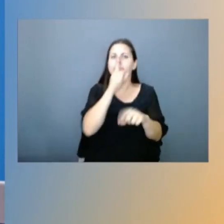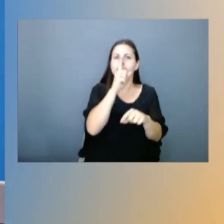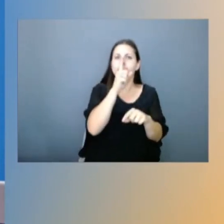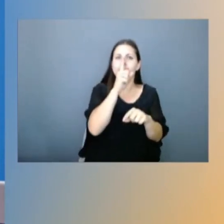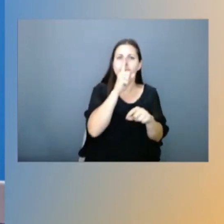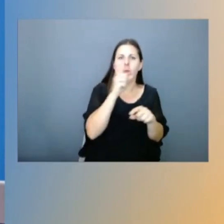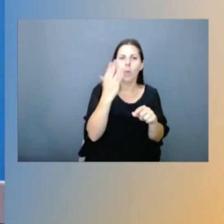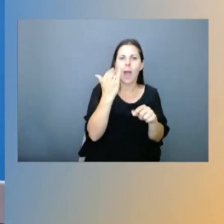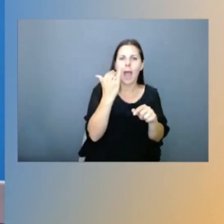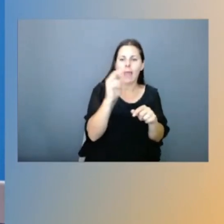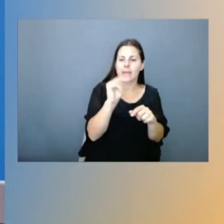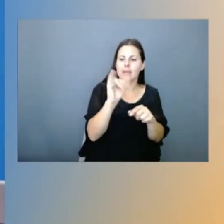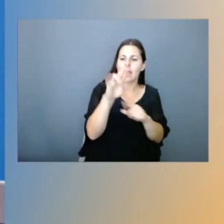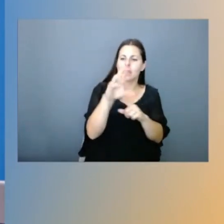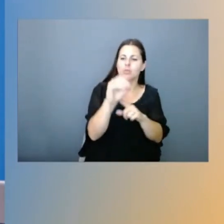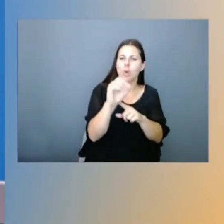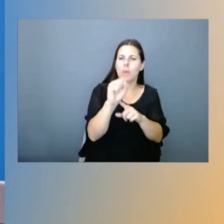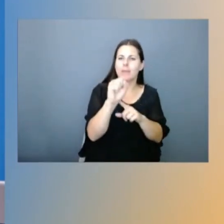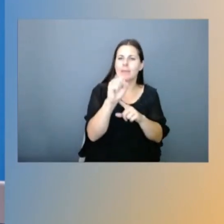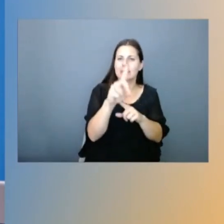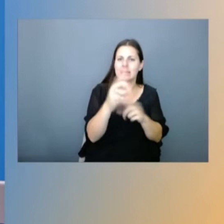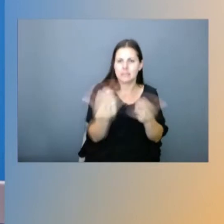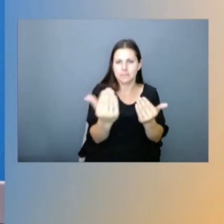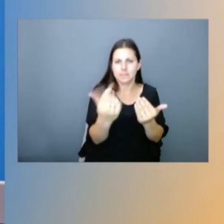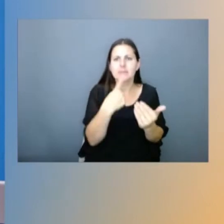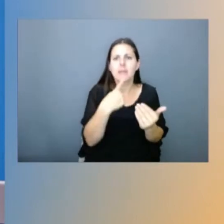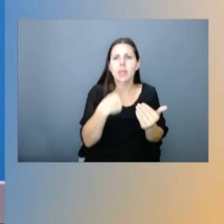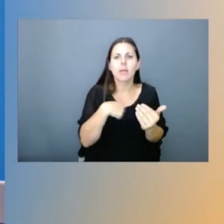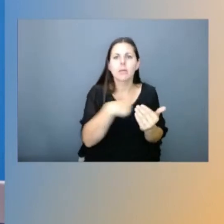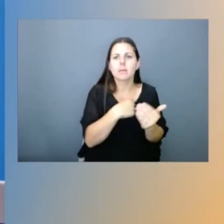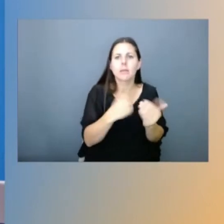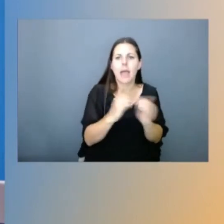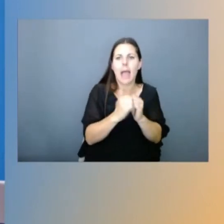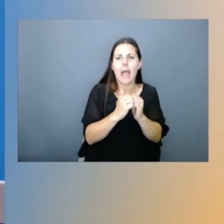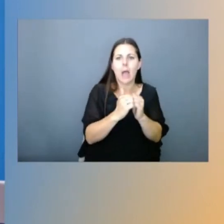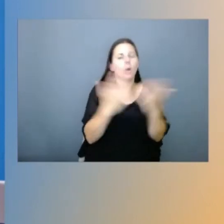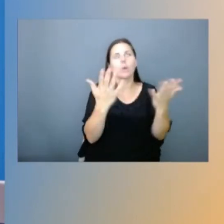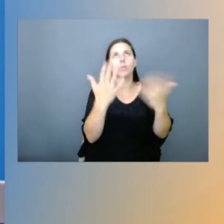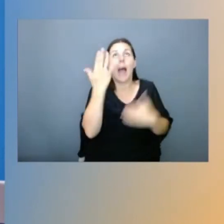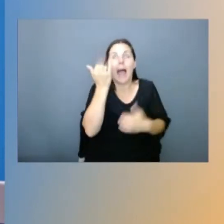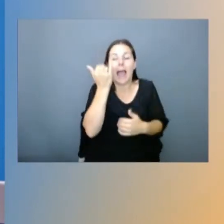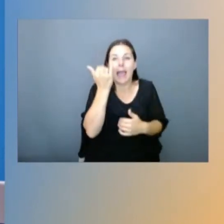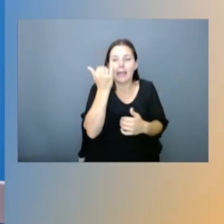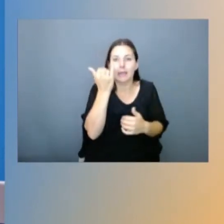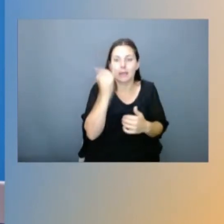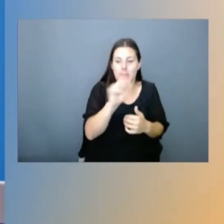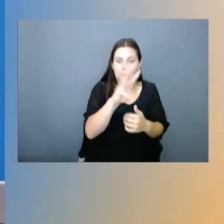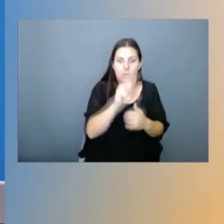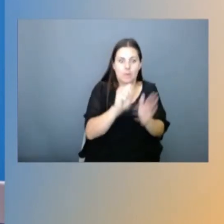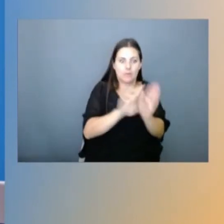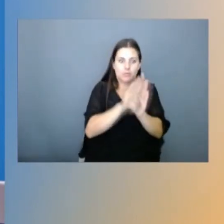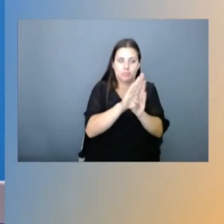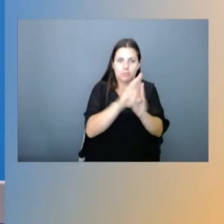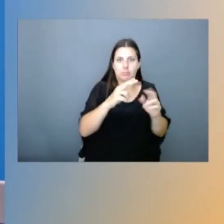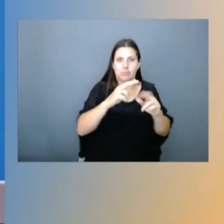Can you talk a little bit about how AWS decided or why it was decided to build our own Nitro SSDs? That's a great question.